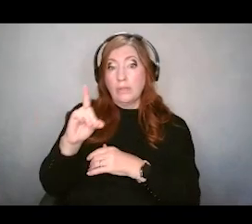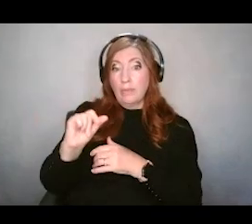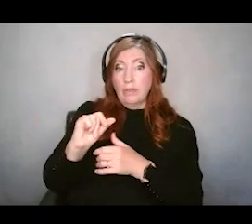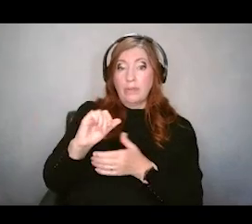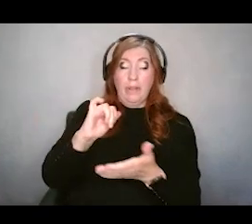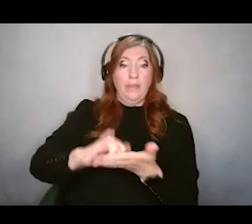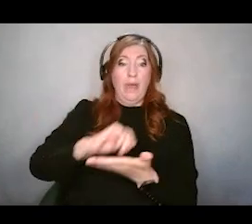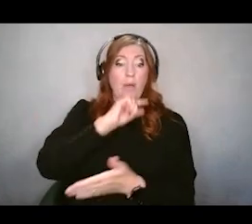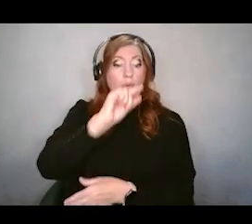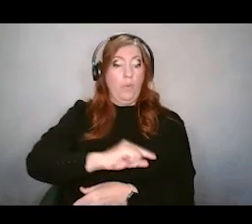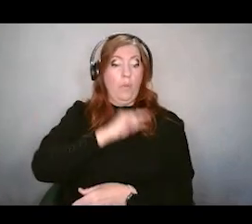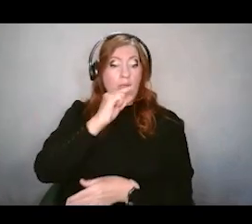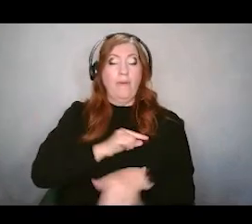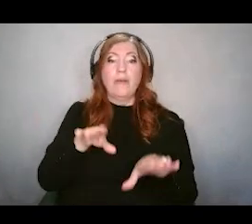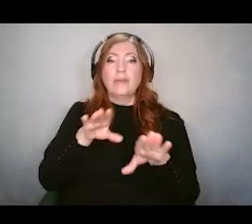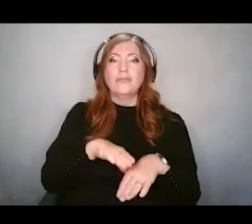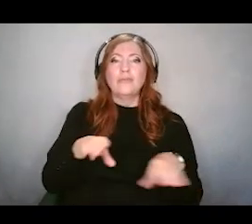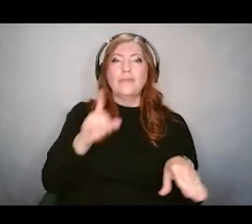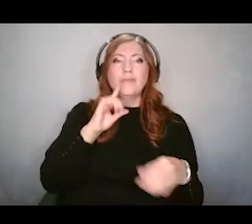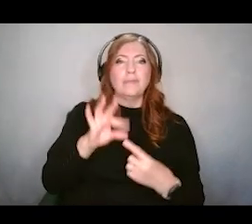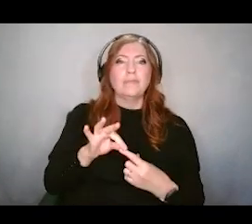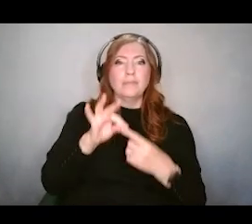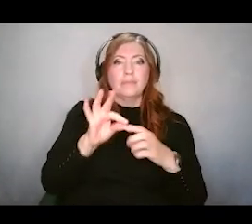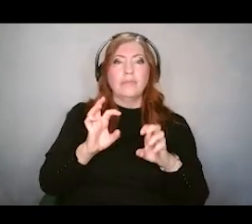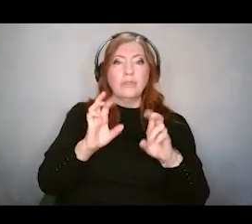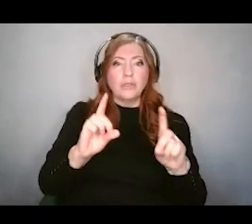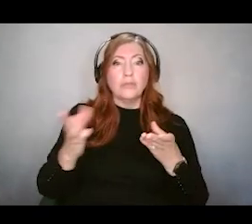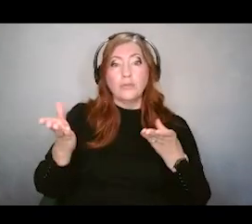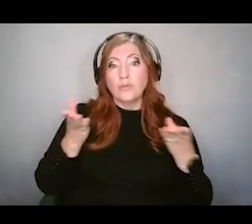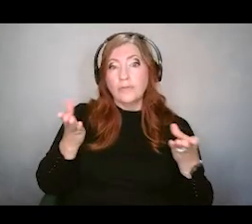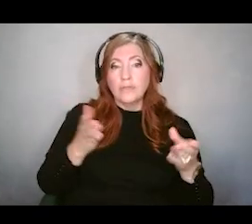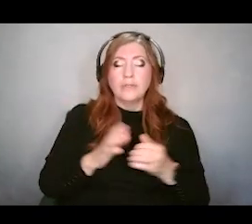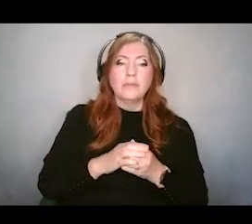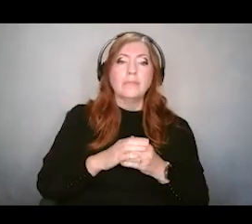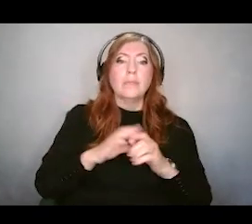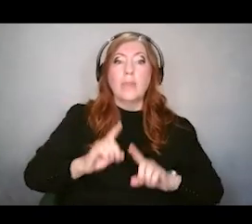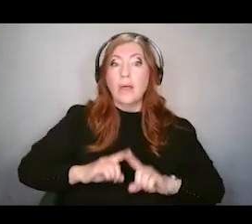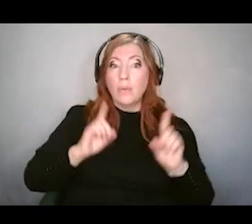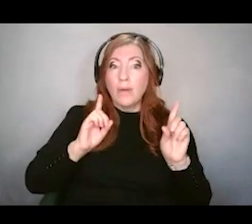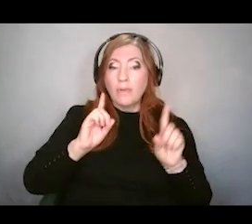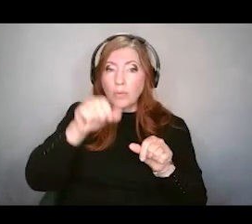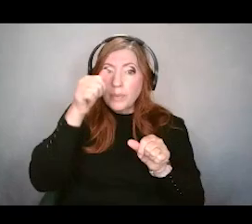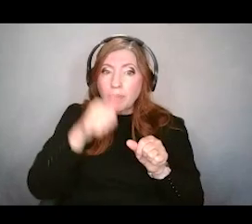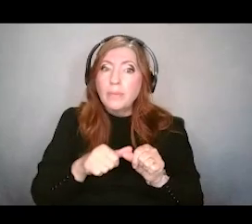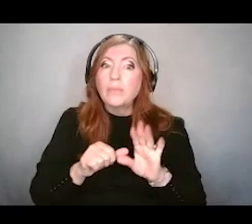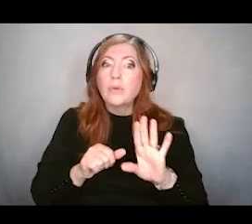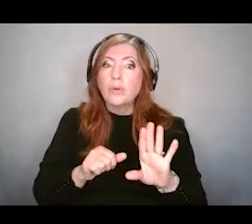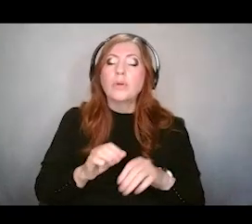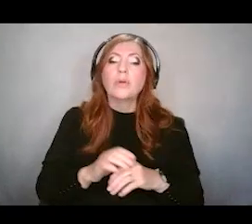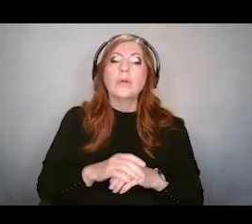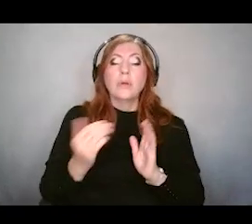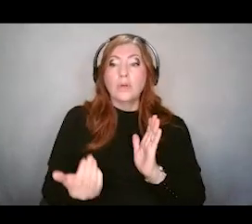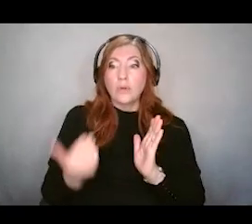that qualify a child for special education services. However, keep in mind that the